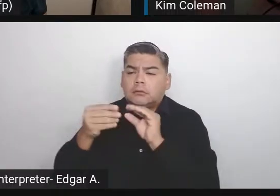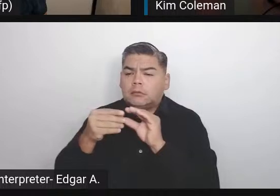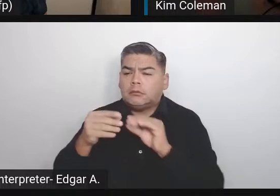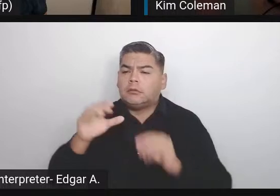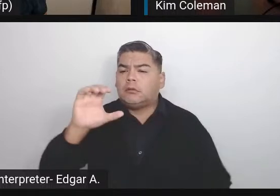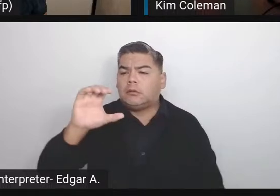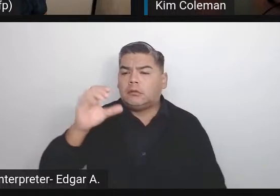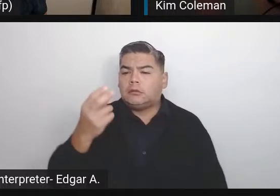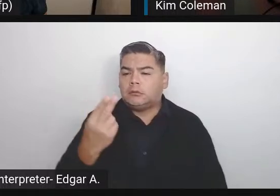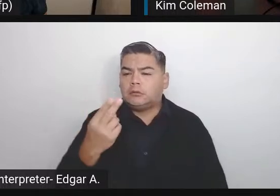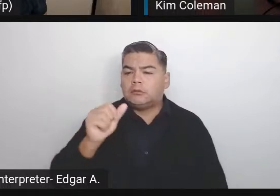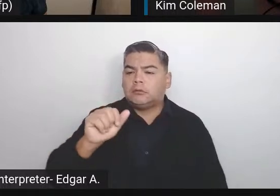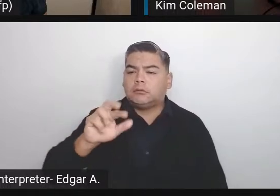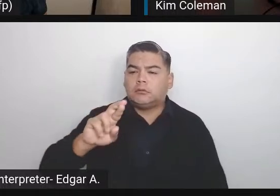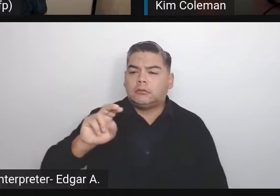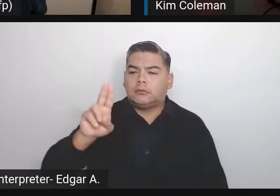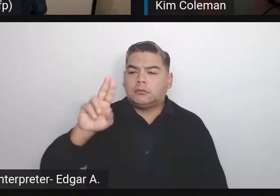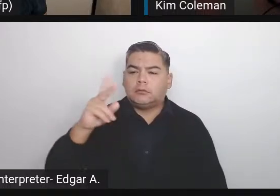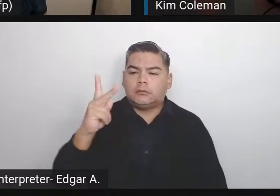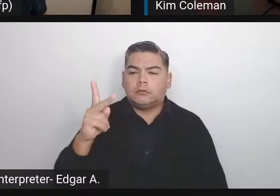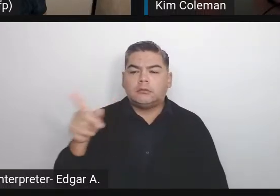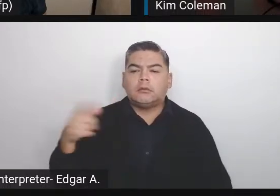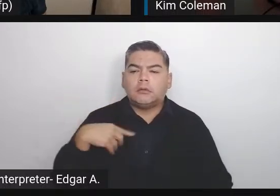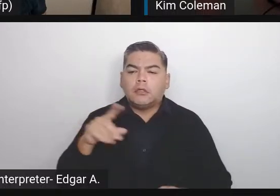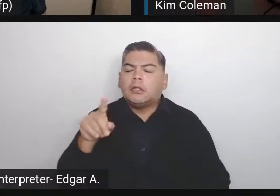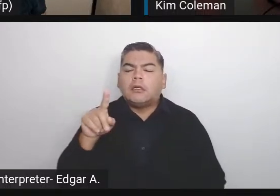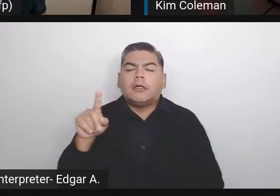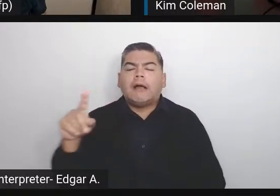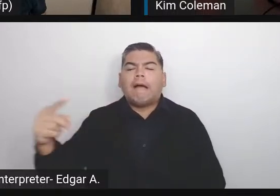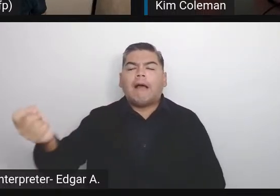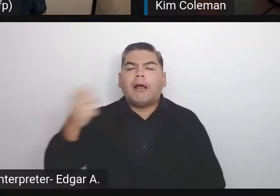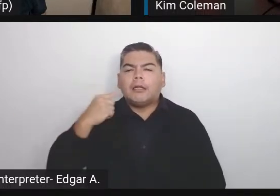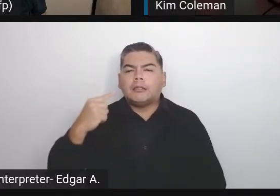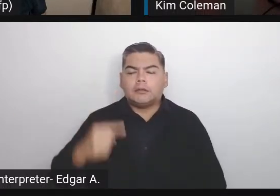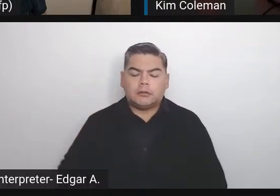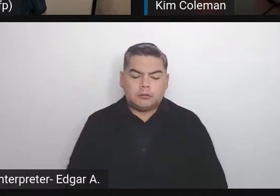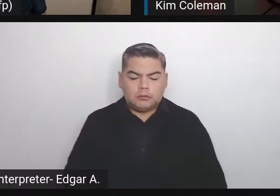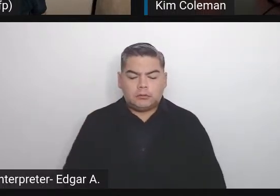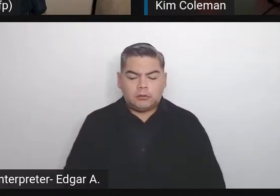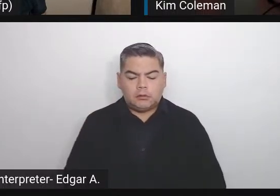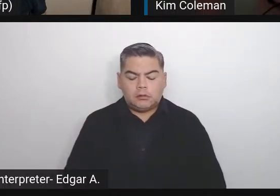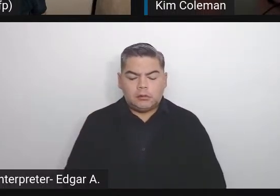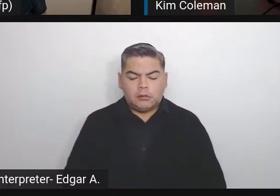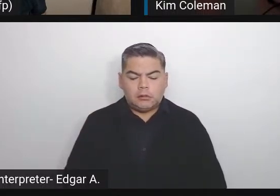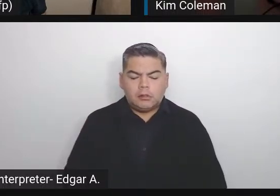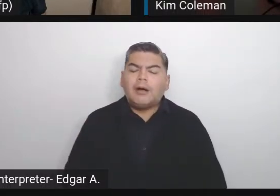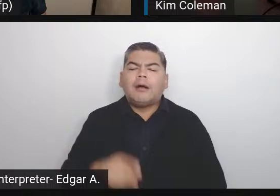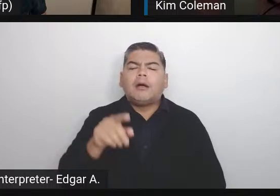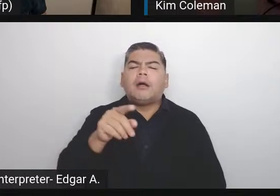≫: I will ask this question from our moderator. Might be slightly related to accessibility but also your